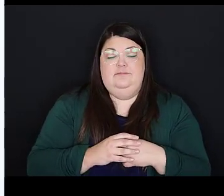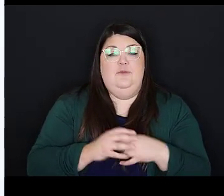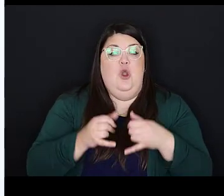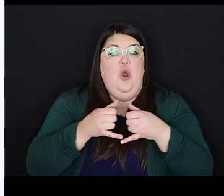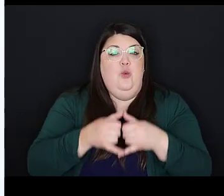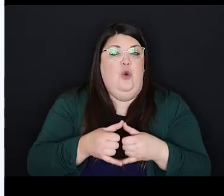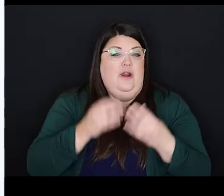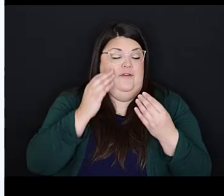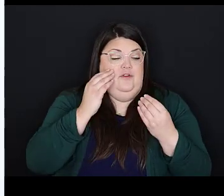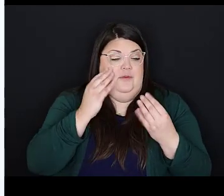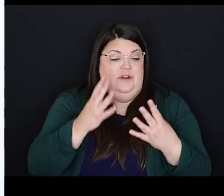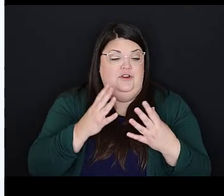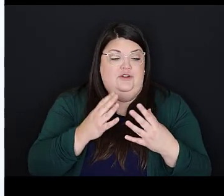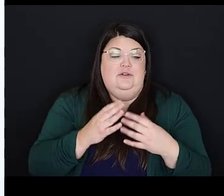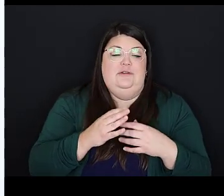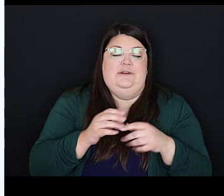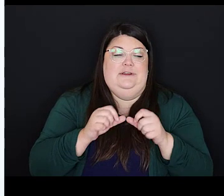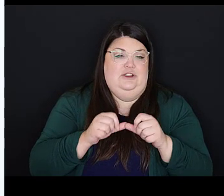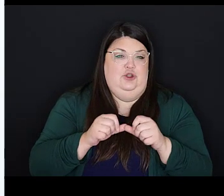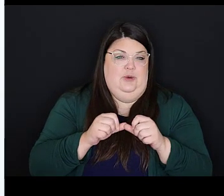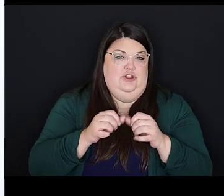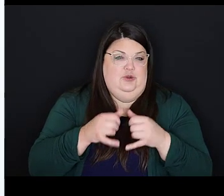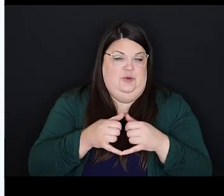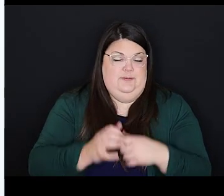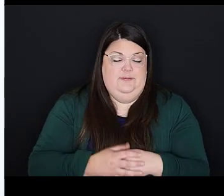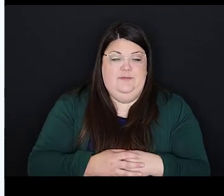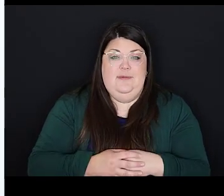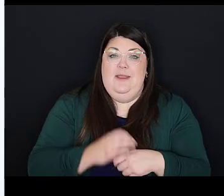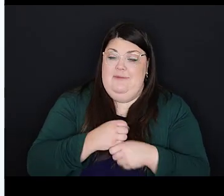Continuation Awards. In making a continuation award